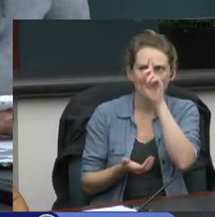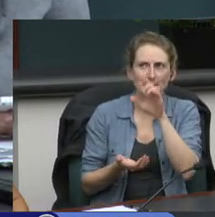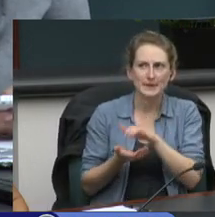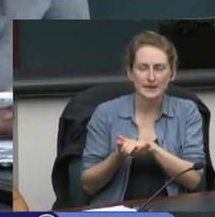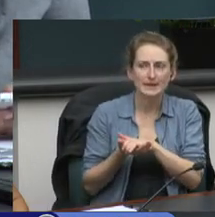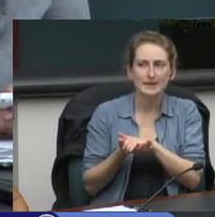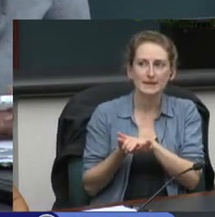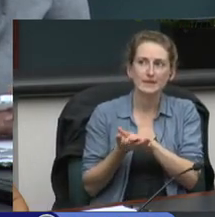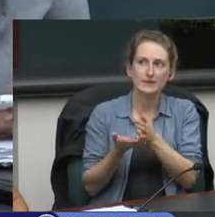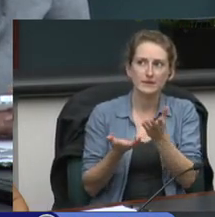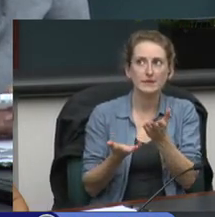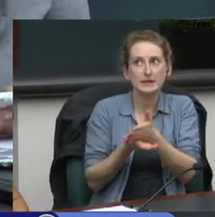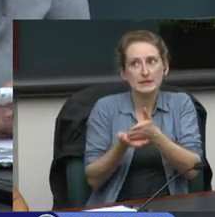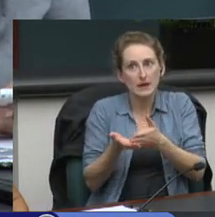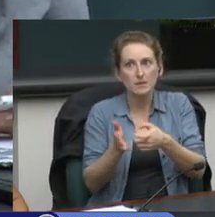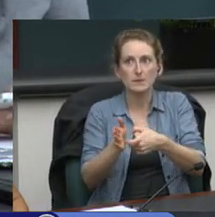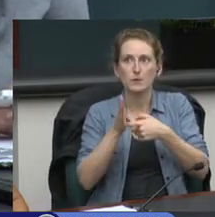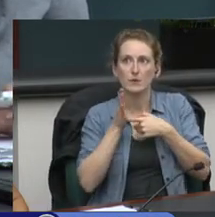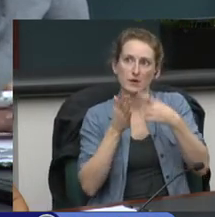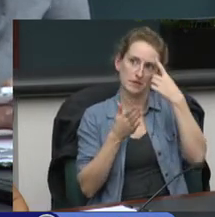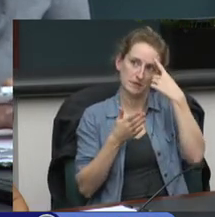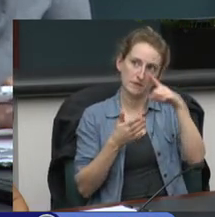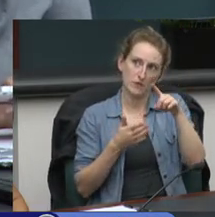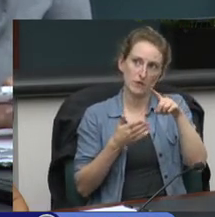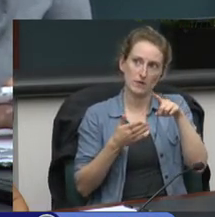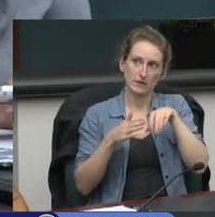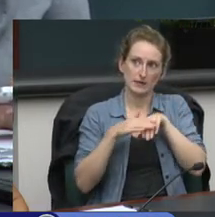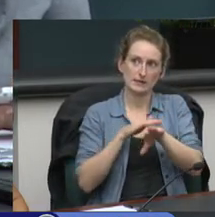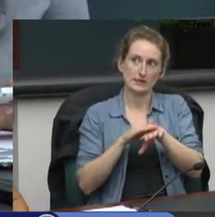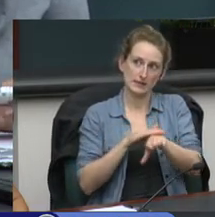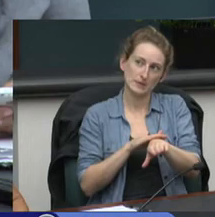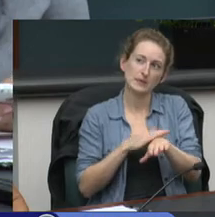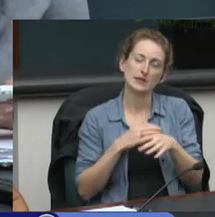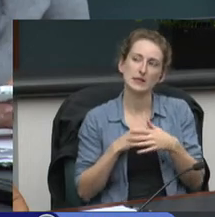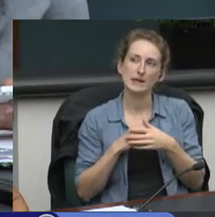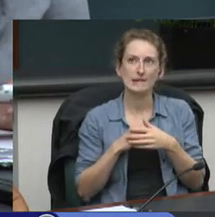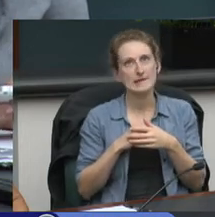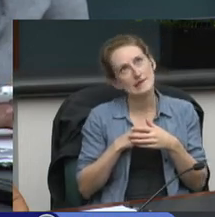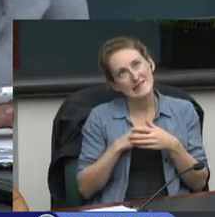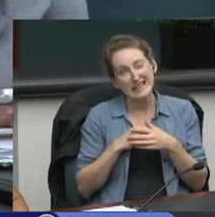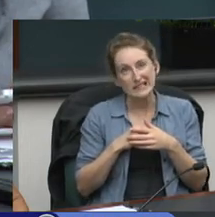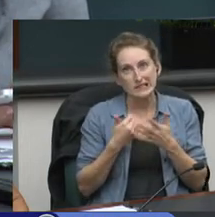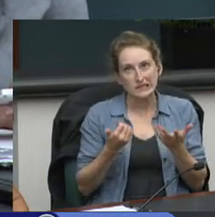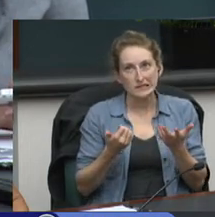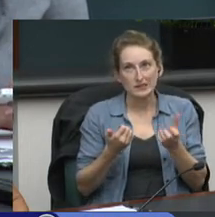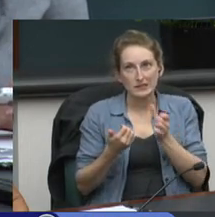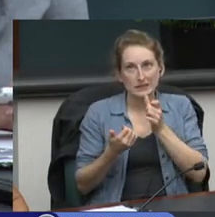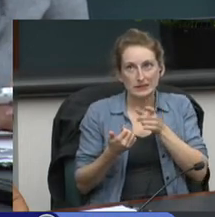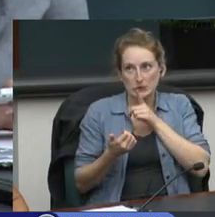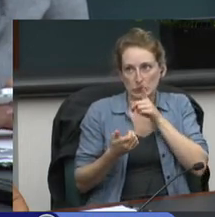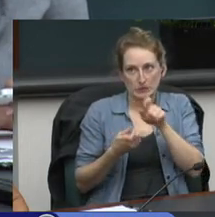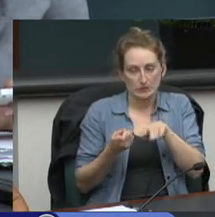accessibility and I have to refresh my memory where that is I do know what the